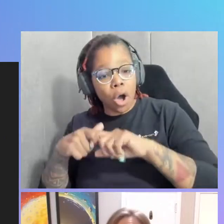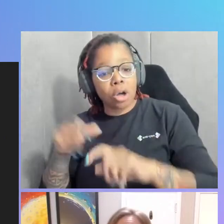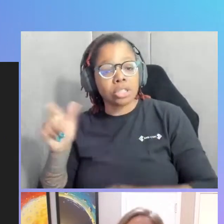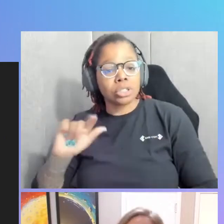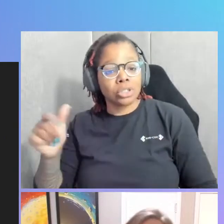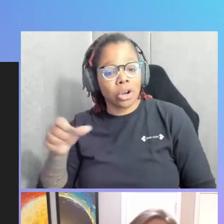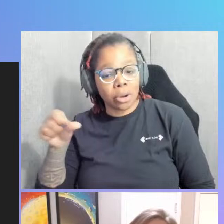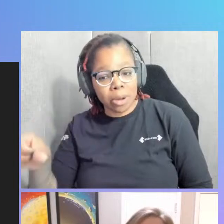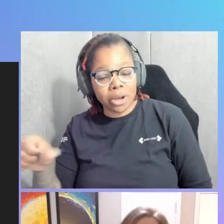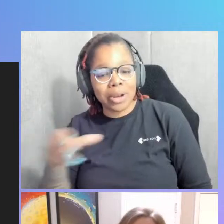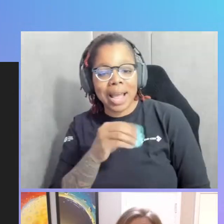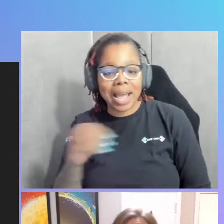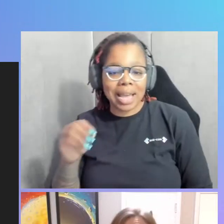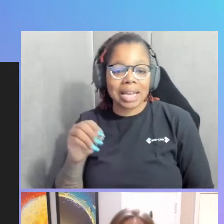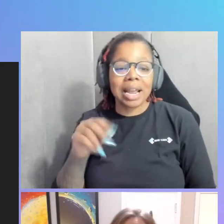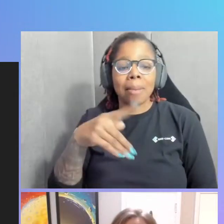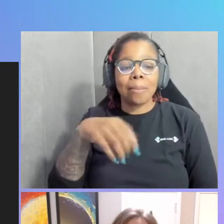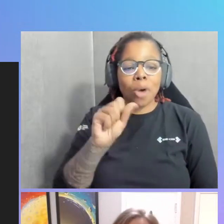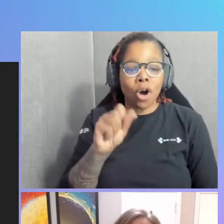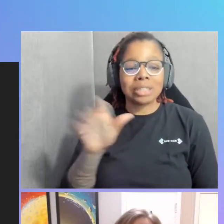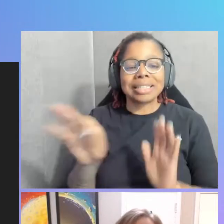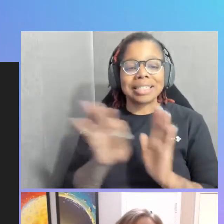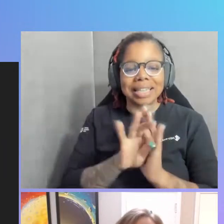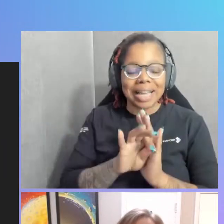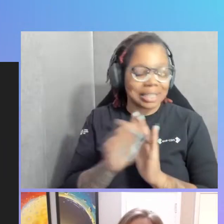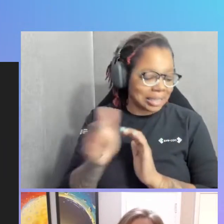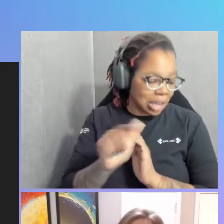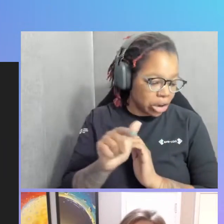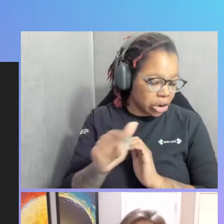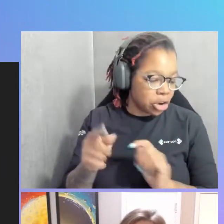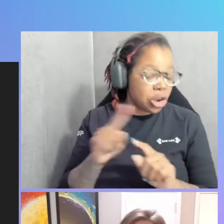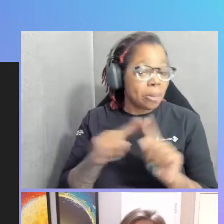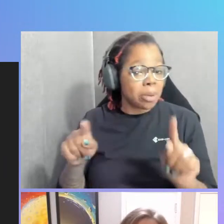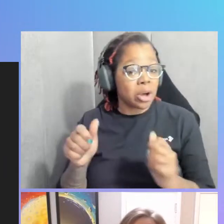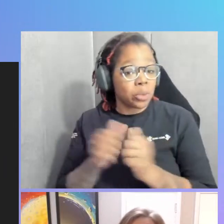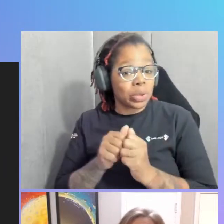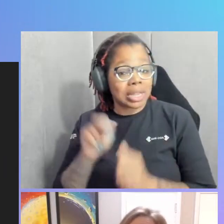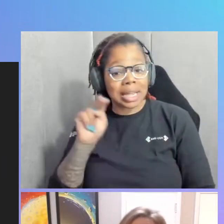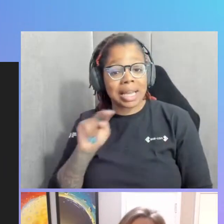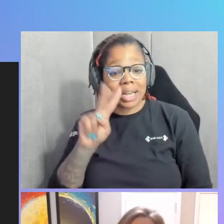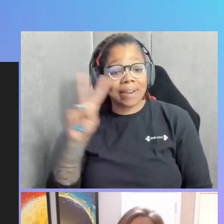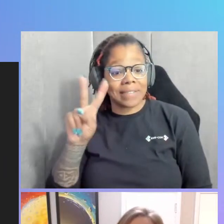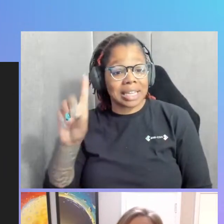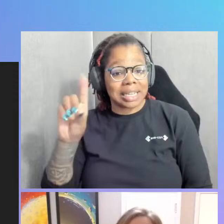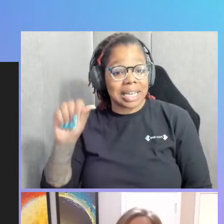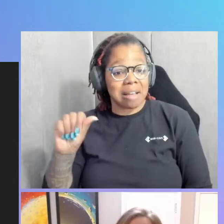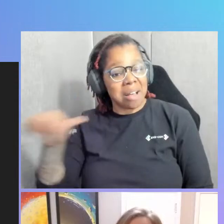pause selected toggle button, but with Nvda, which is another